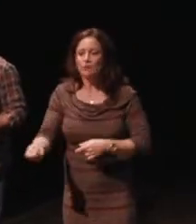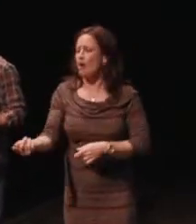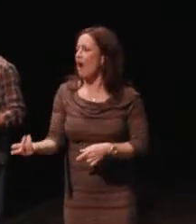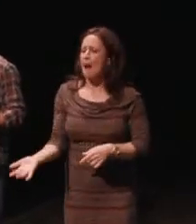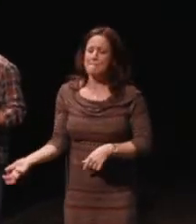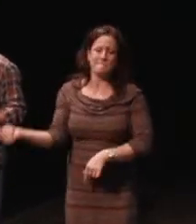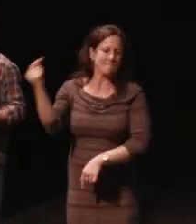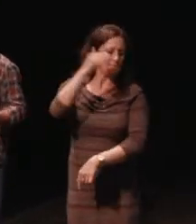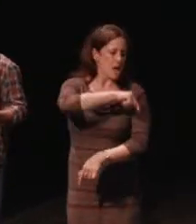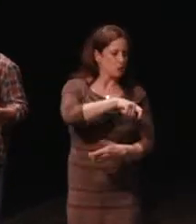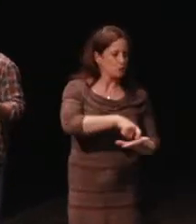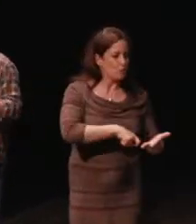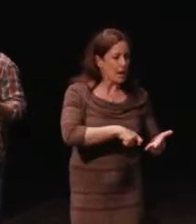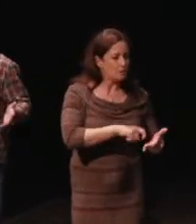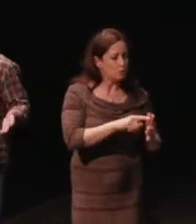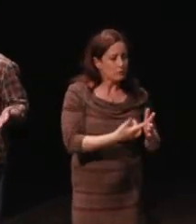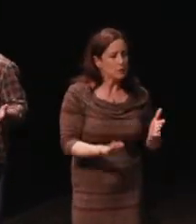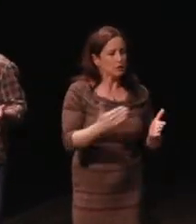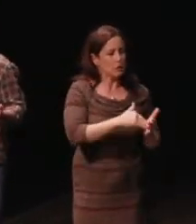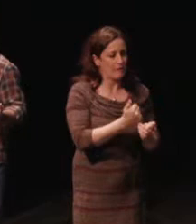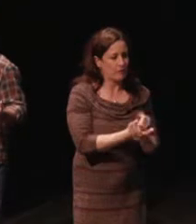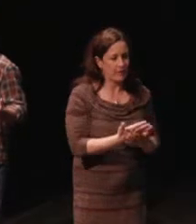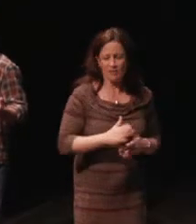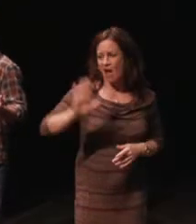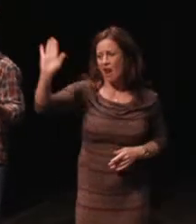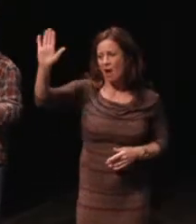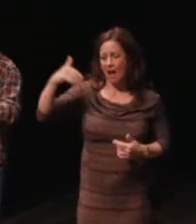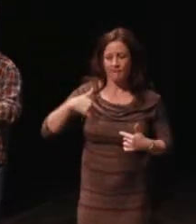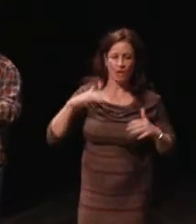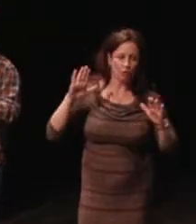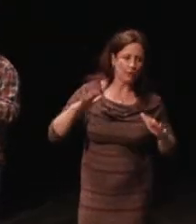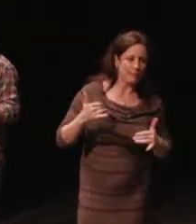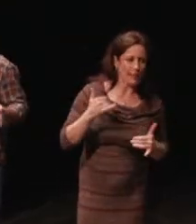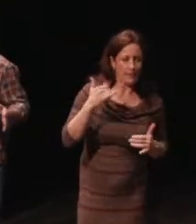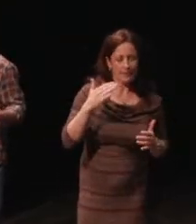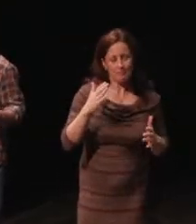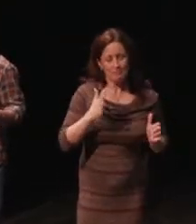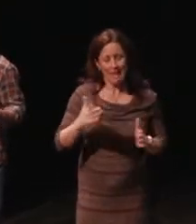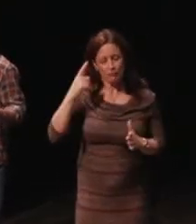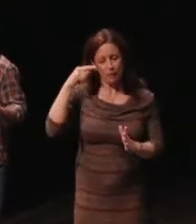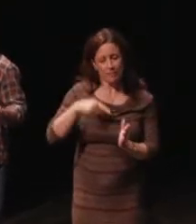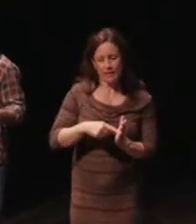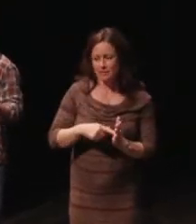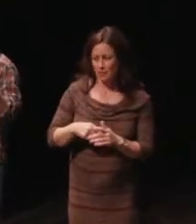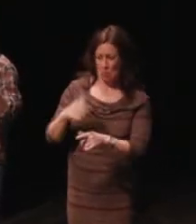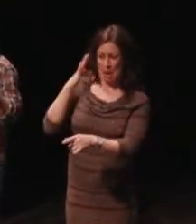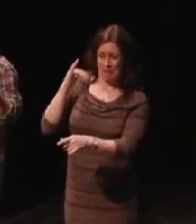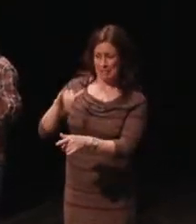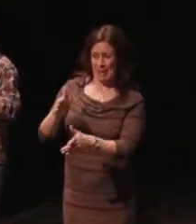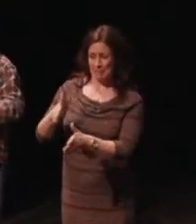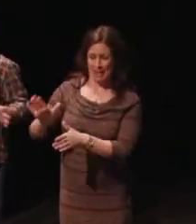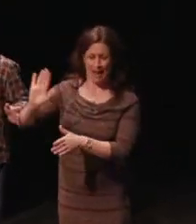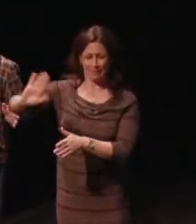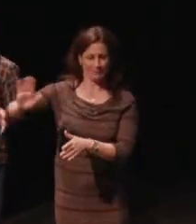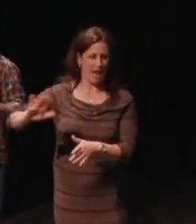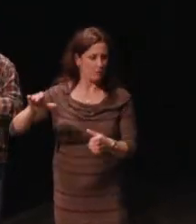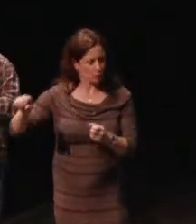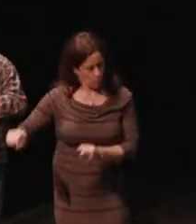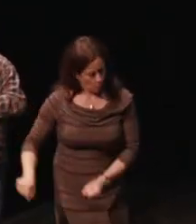No, I've got a great plan for this, I don't know why they had that plan in the first place, we just have to throw it all out and